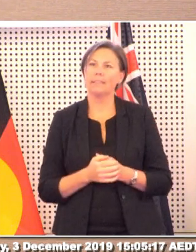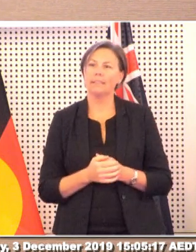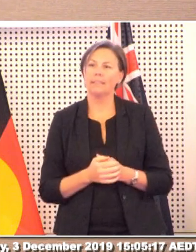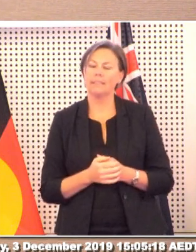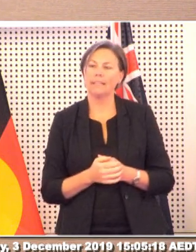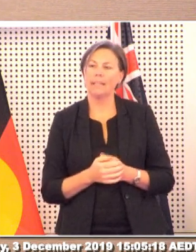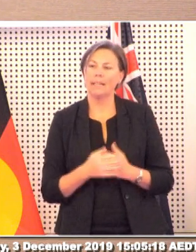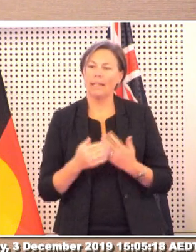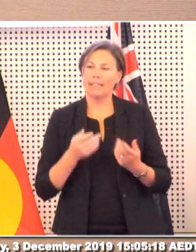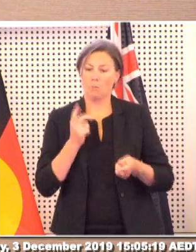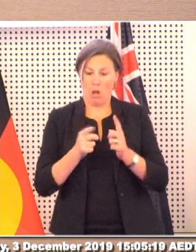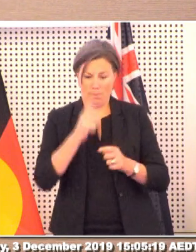that in terms of a complaint.